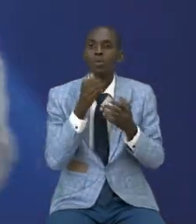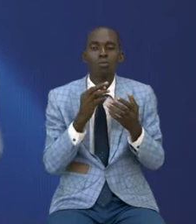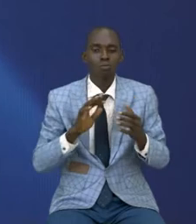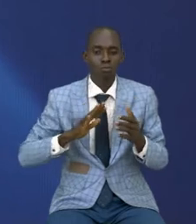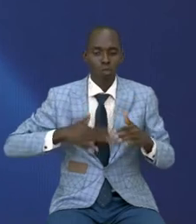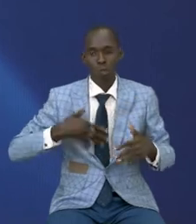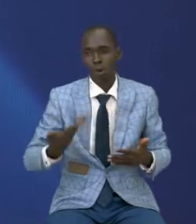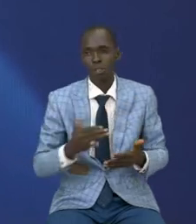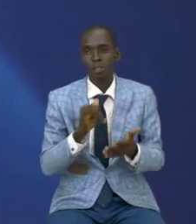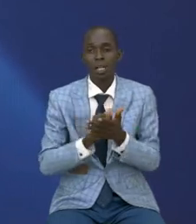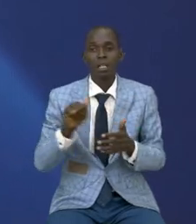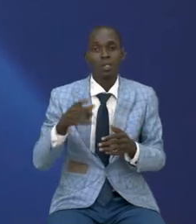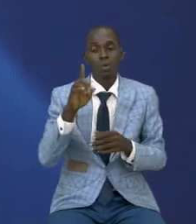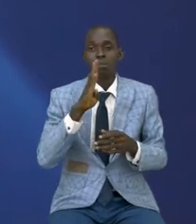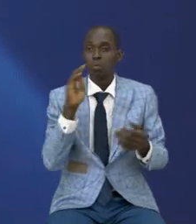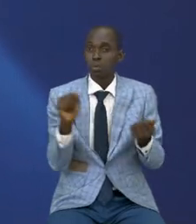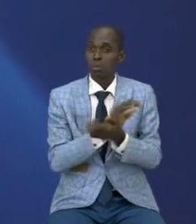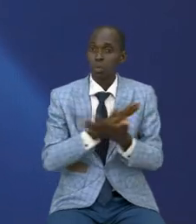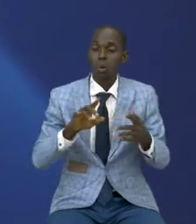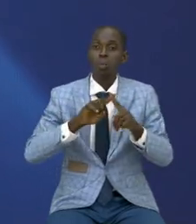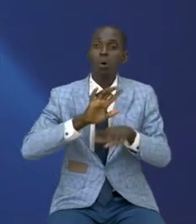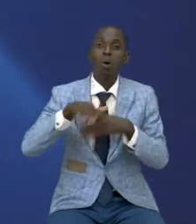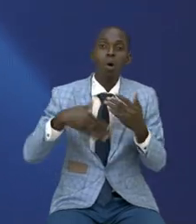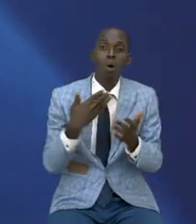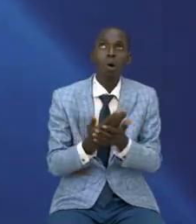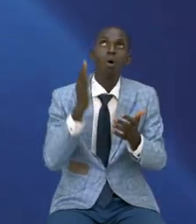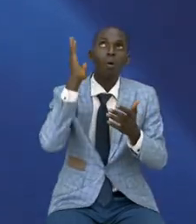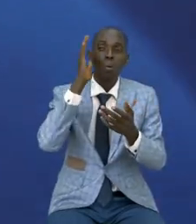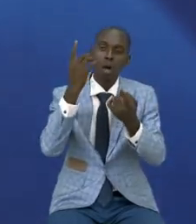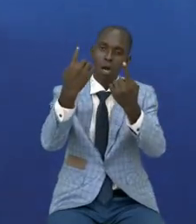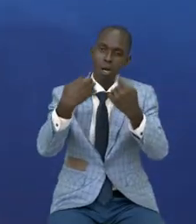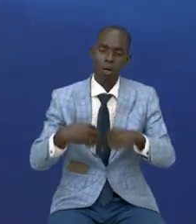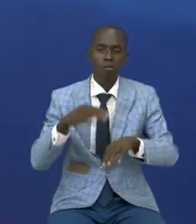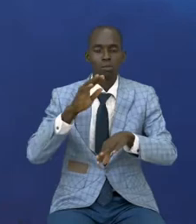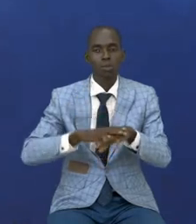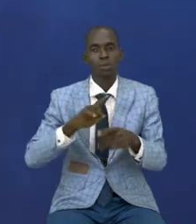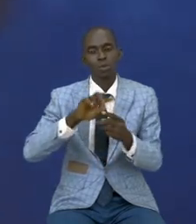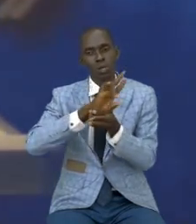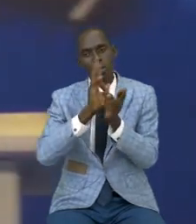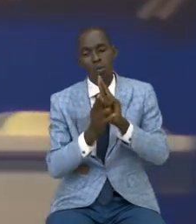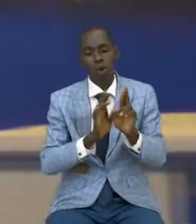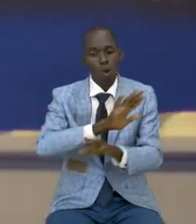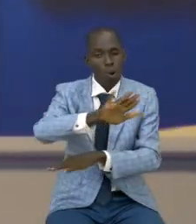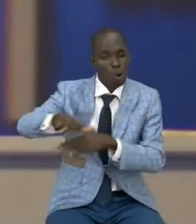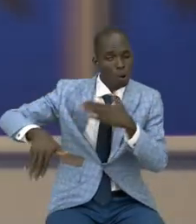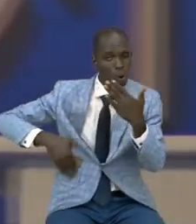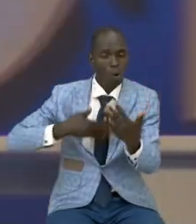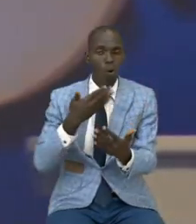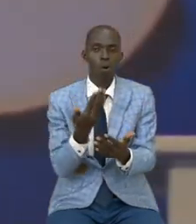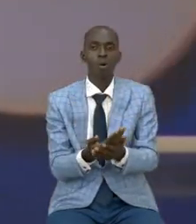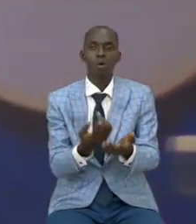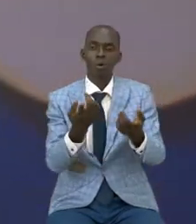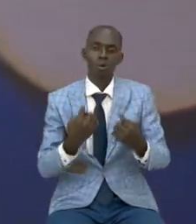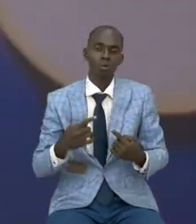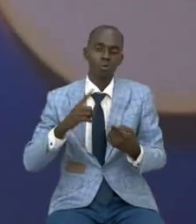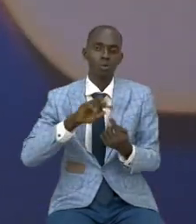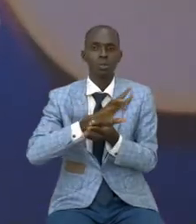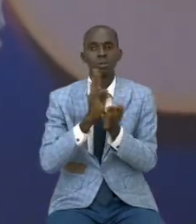perish but that all shall come to repentance all shall come to repentance in the mind of